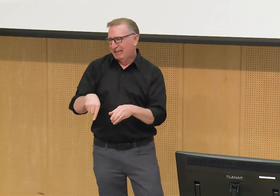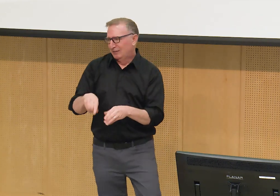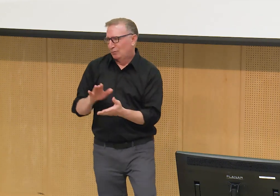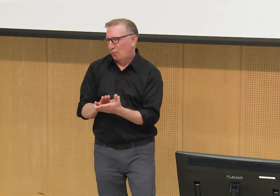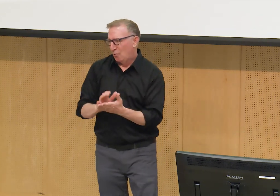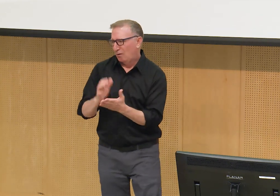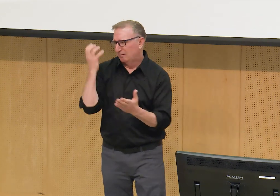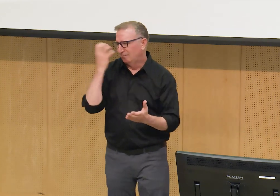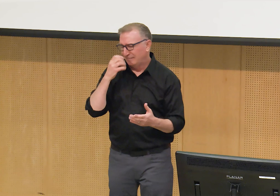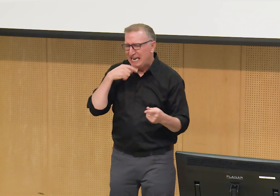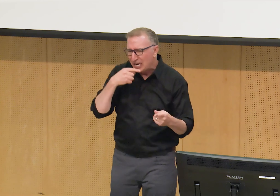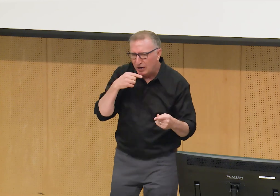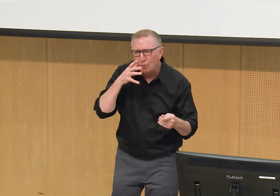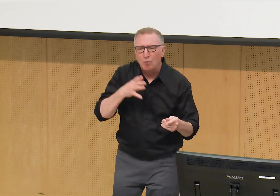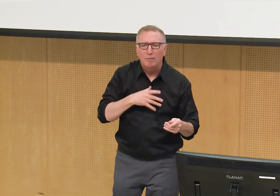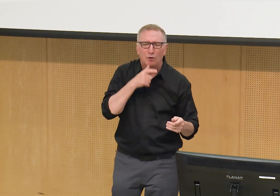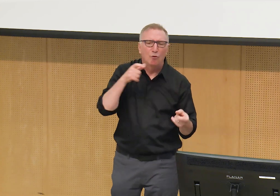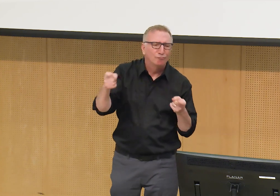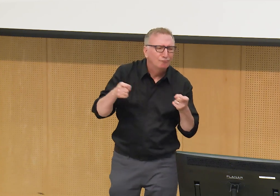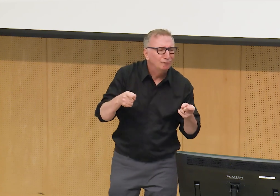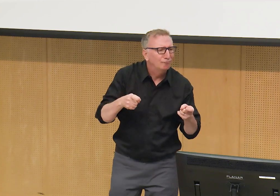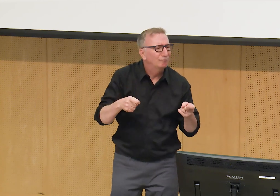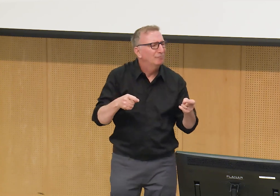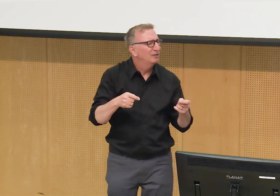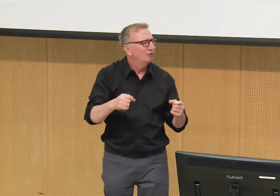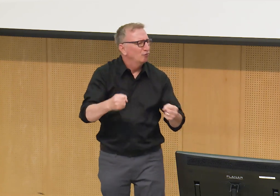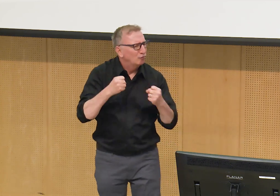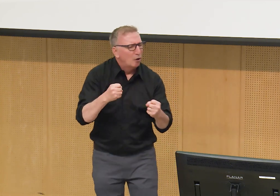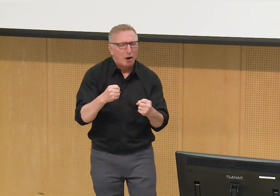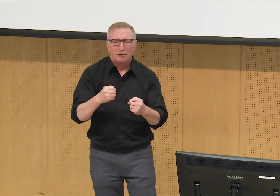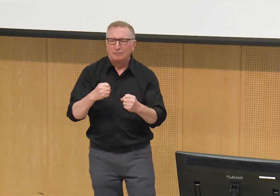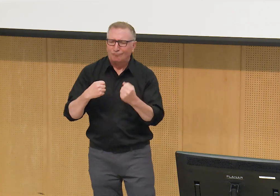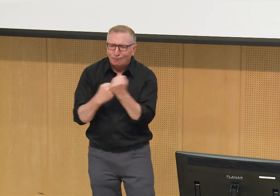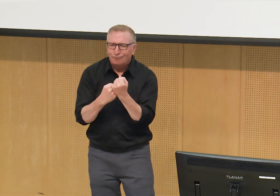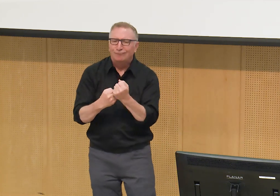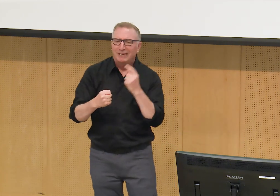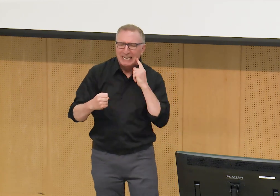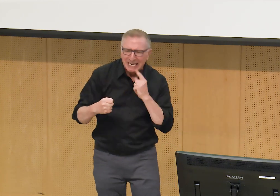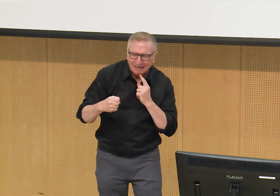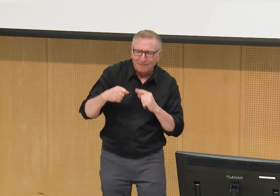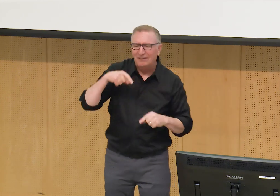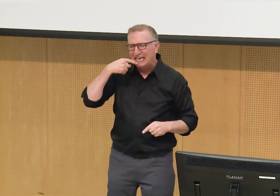a critical leader to us at school. She was a hearing woman but provided